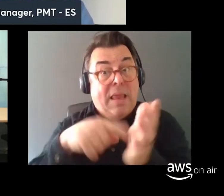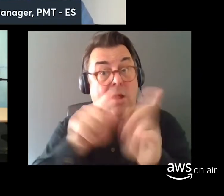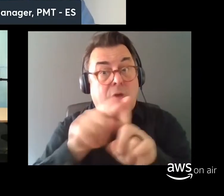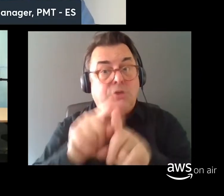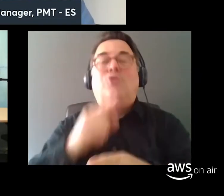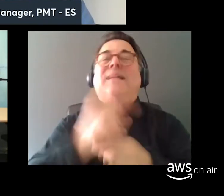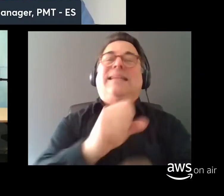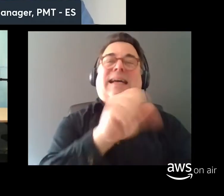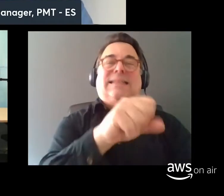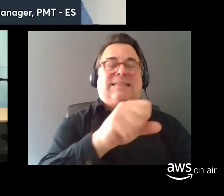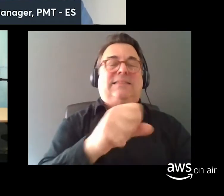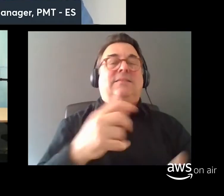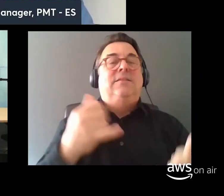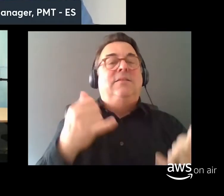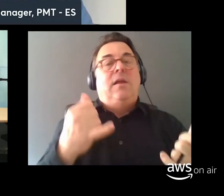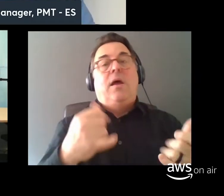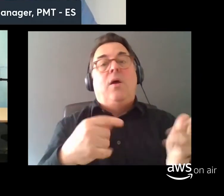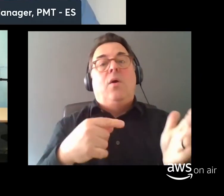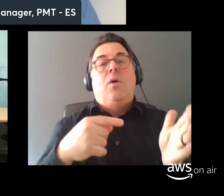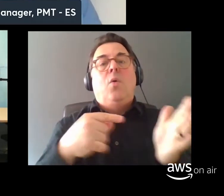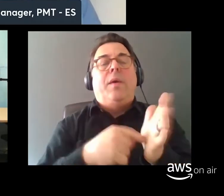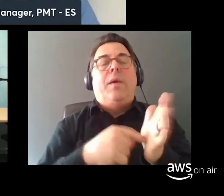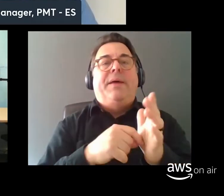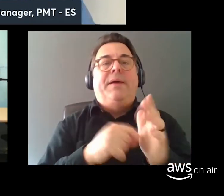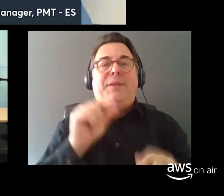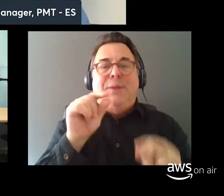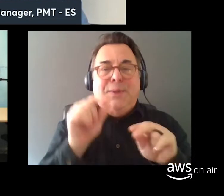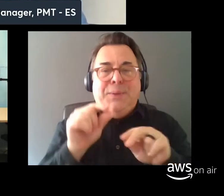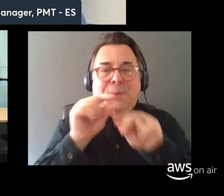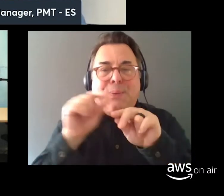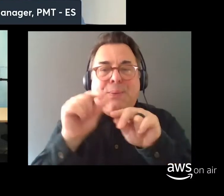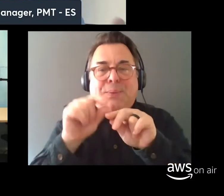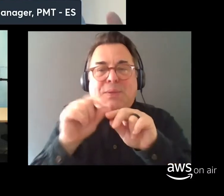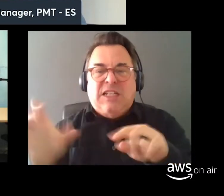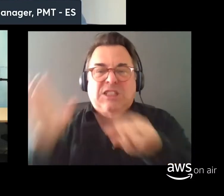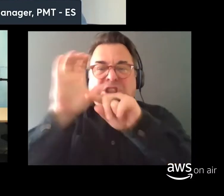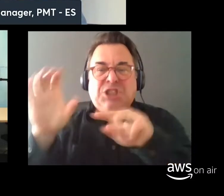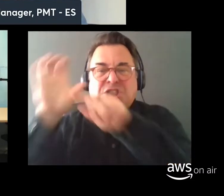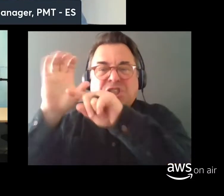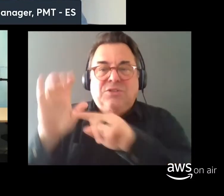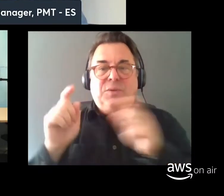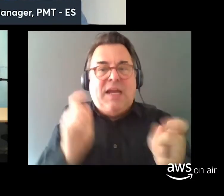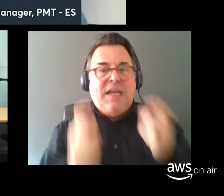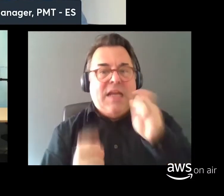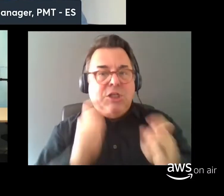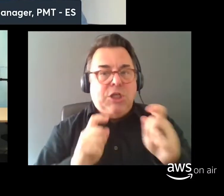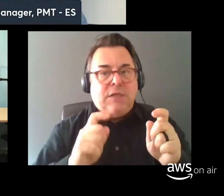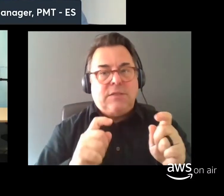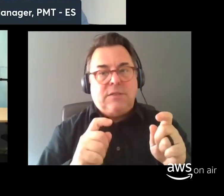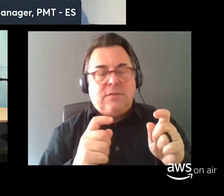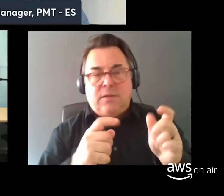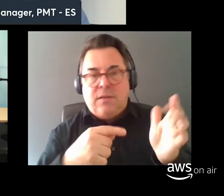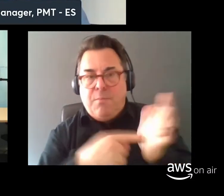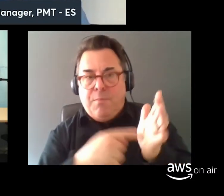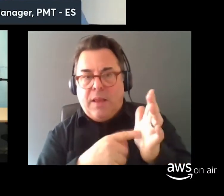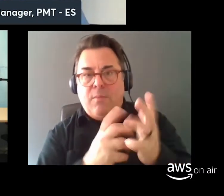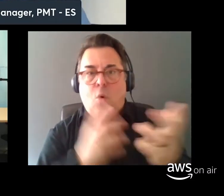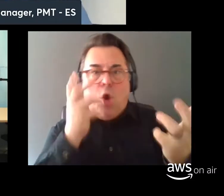So now we are billing in much smaller increments as well. And we are able to adjust the capacity to match much more closely what your application needs.